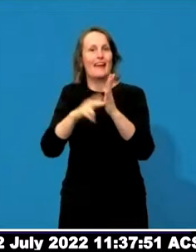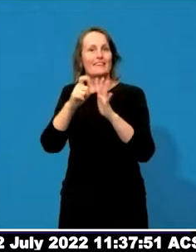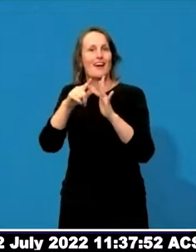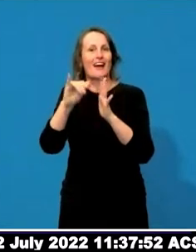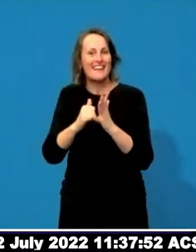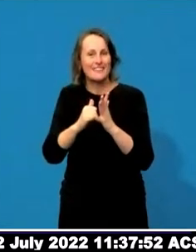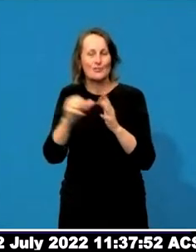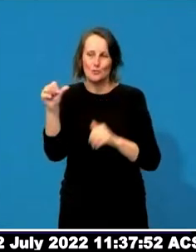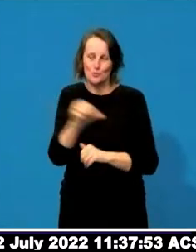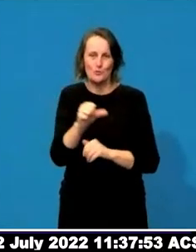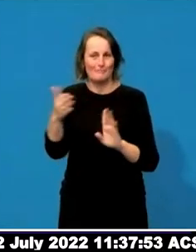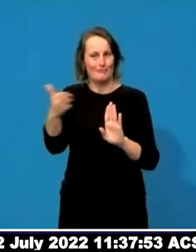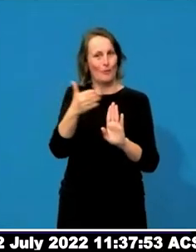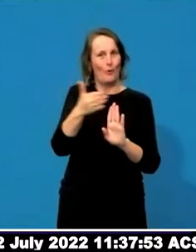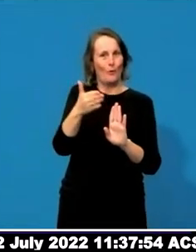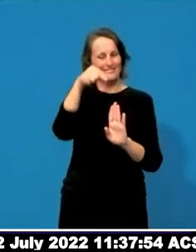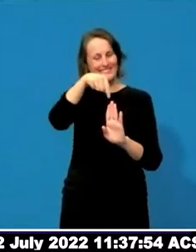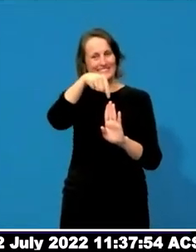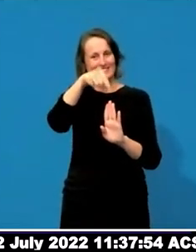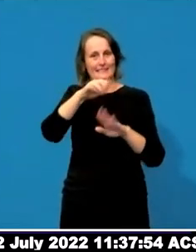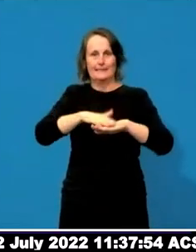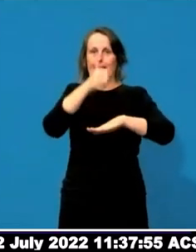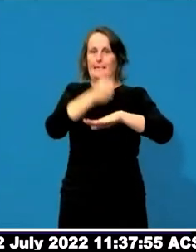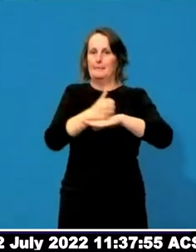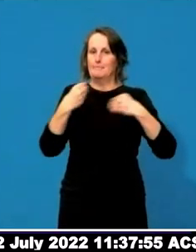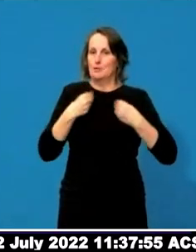and we needed those - we needed a workforce,